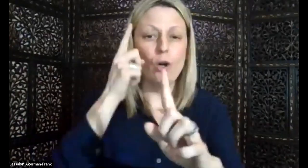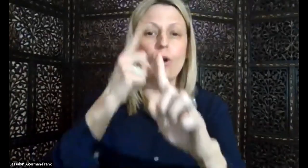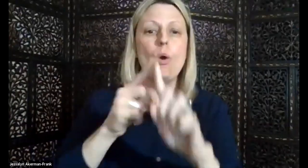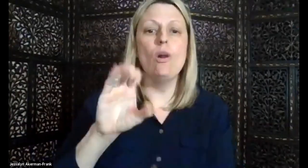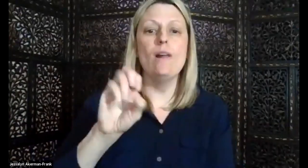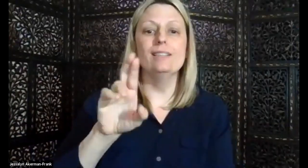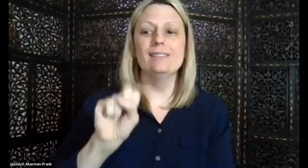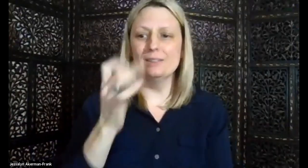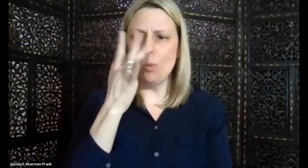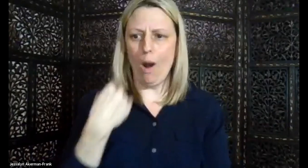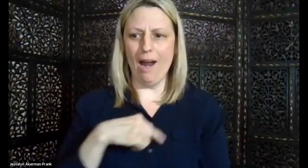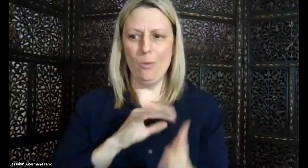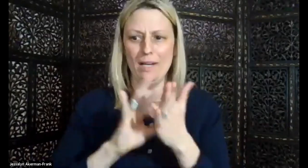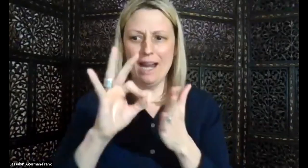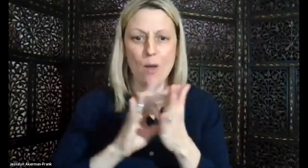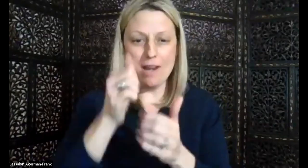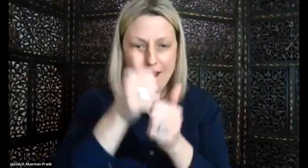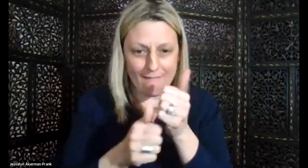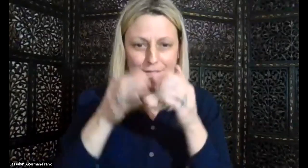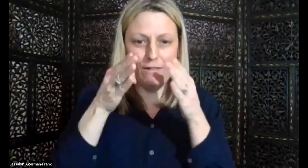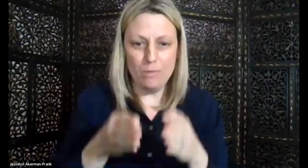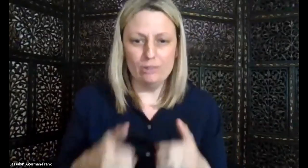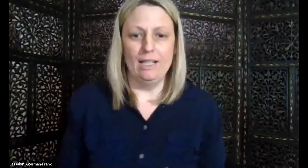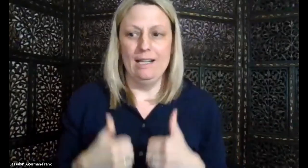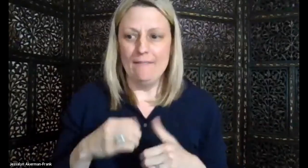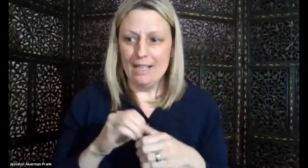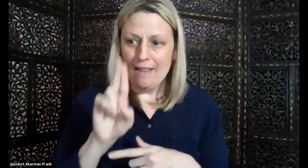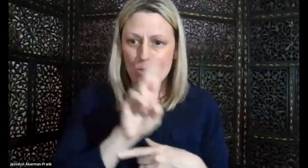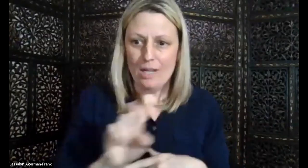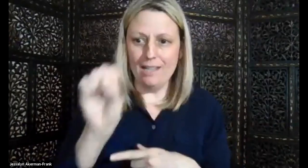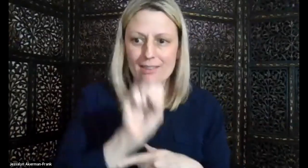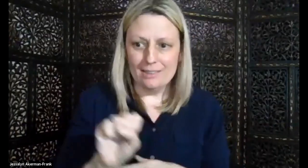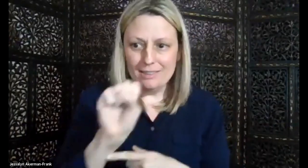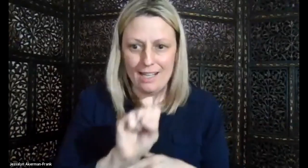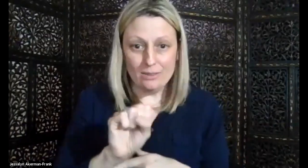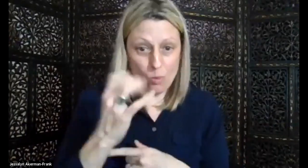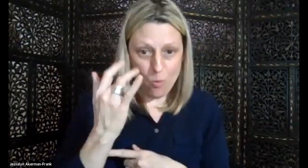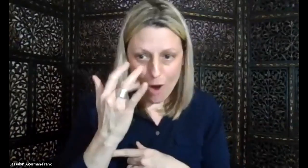census. >> Jessalyn: Thank you so much.